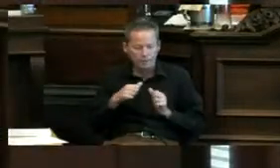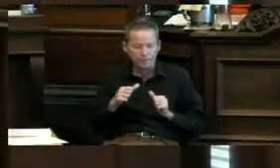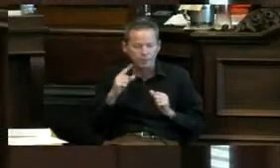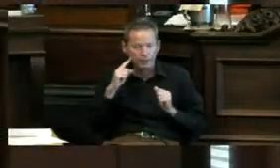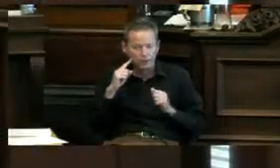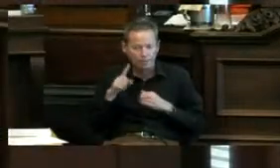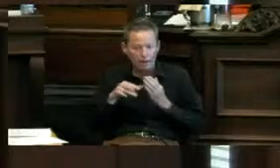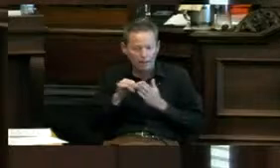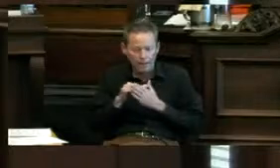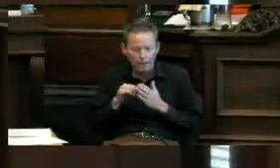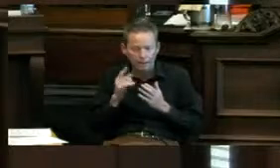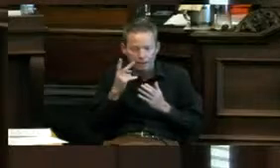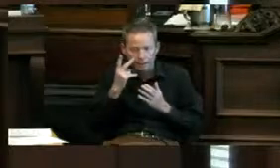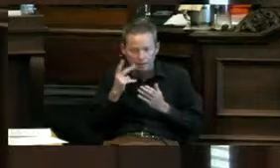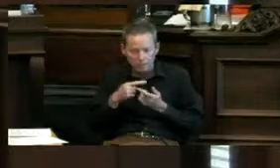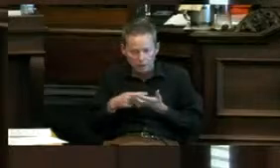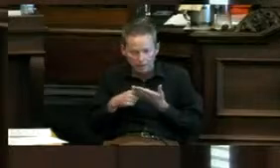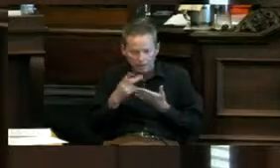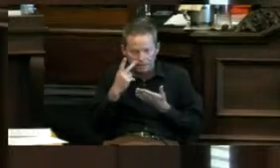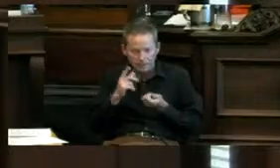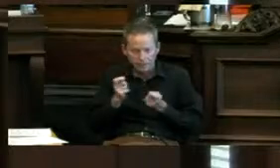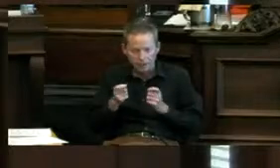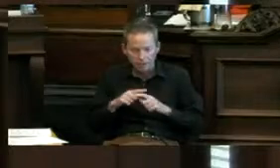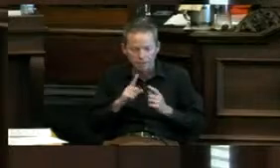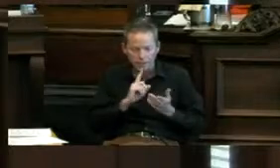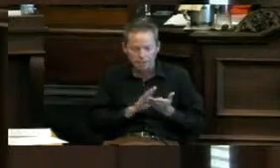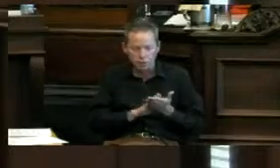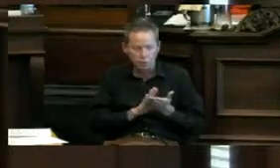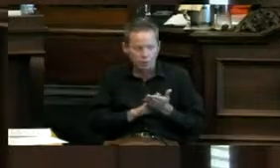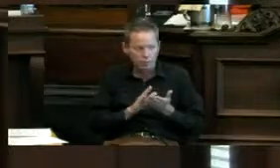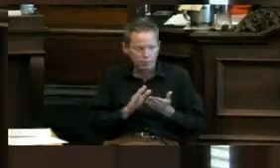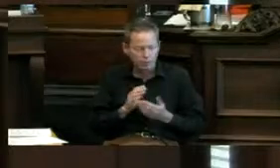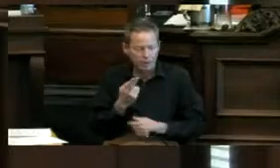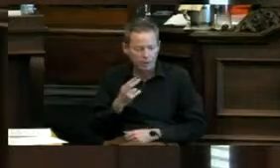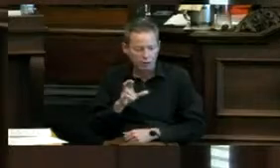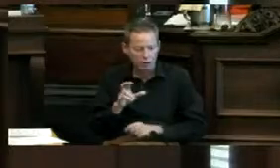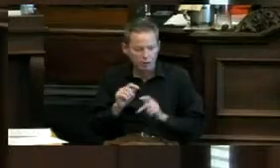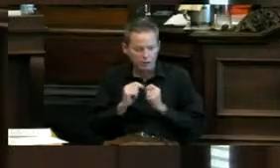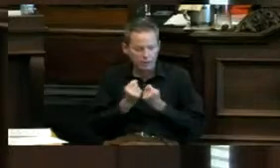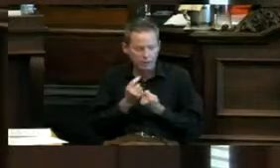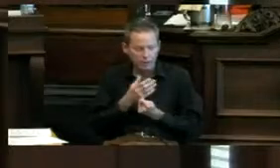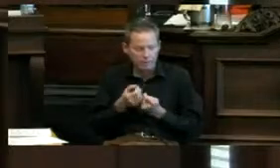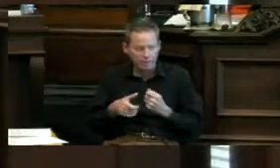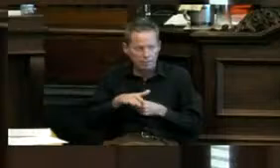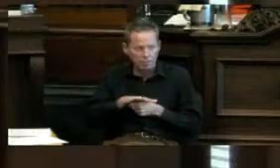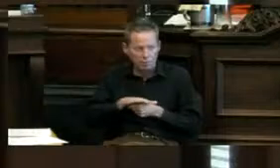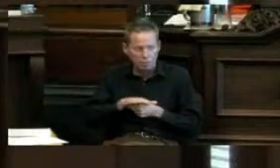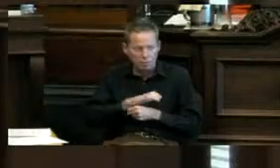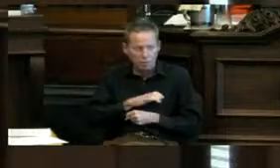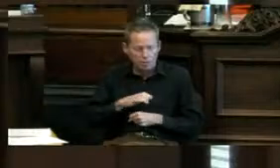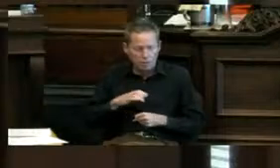Absolutely. And I just want I wanted us to be able to hear about it, talk about it, see the